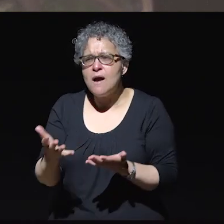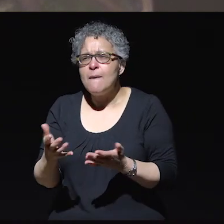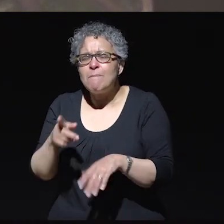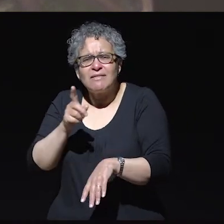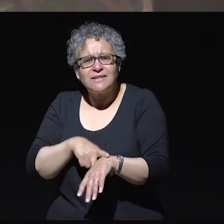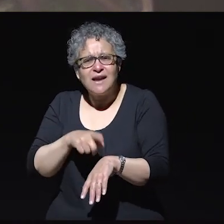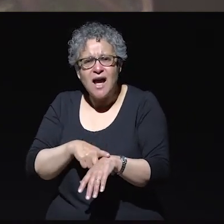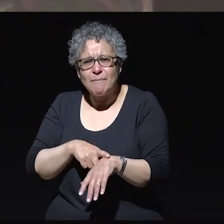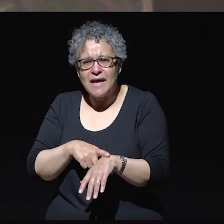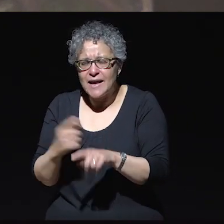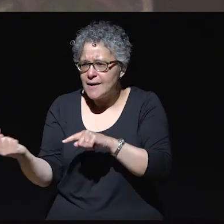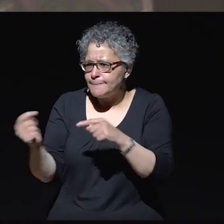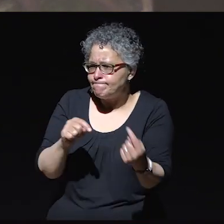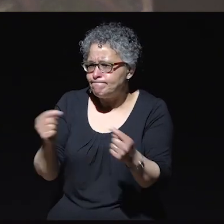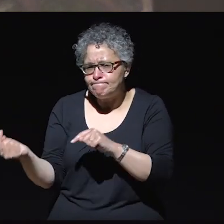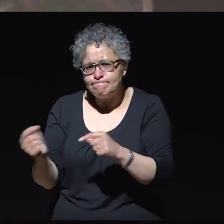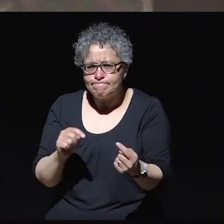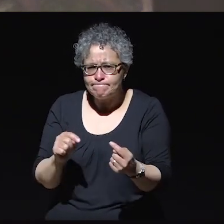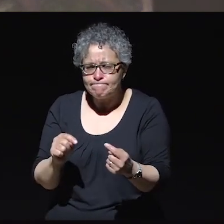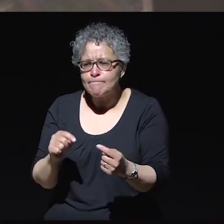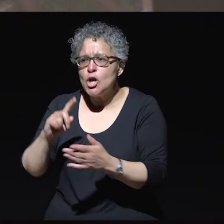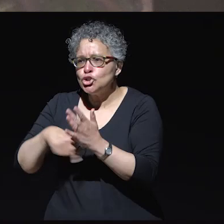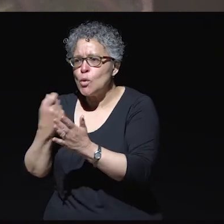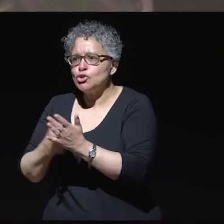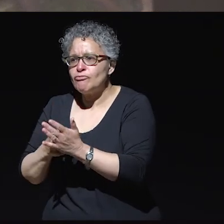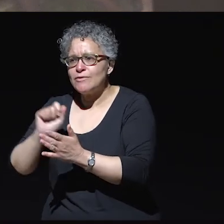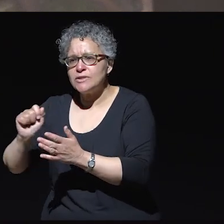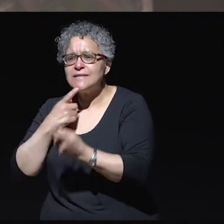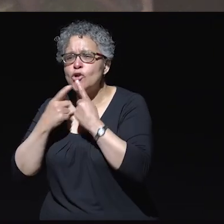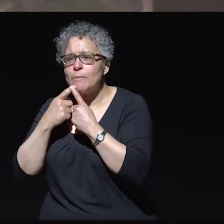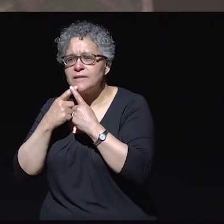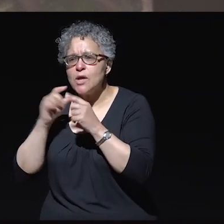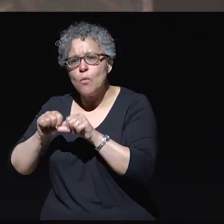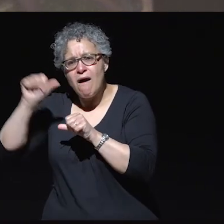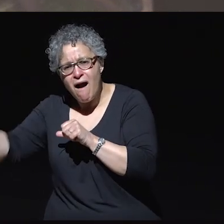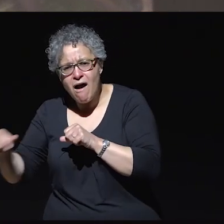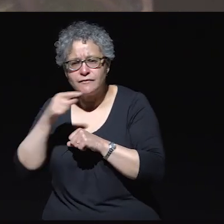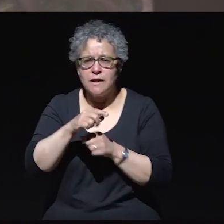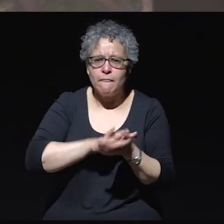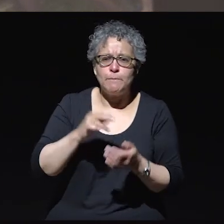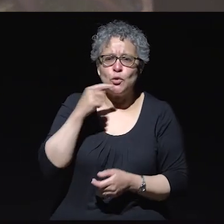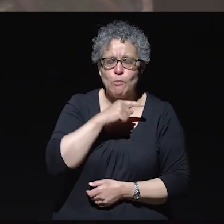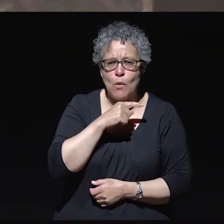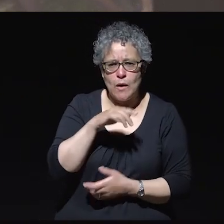because Joshua Reynolds actually made those comments in 1778, so sometime after 'The Blue Boy' was painted,